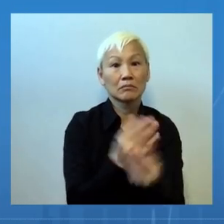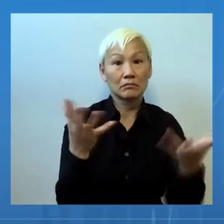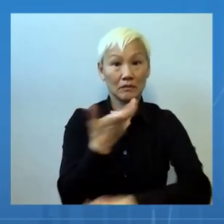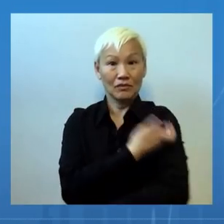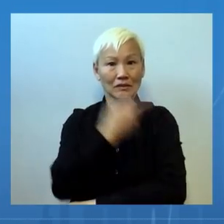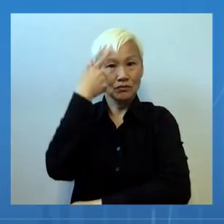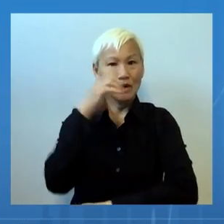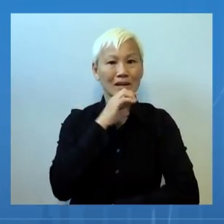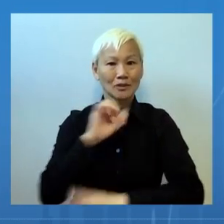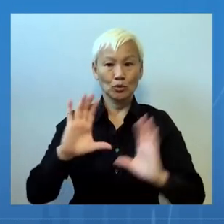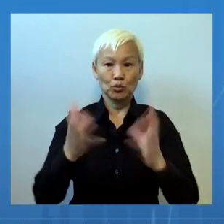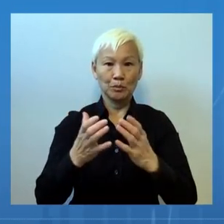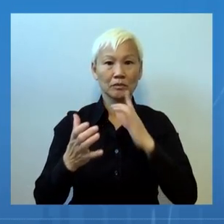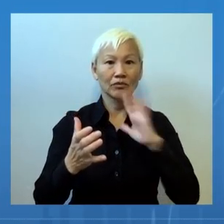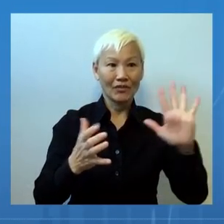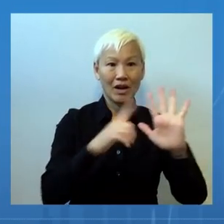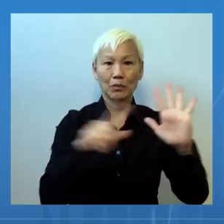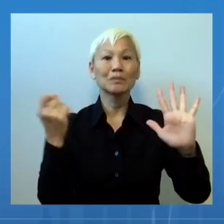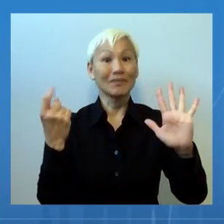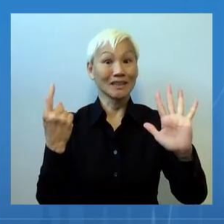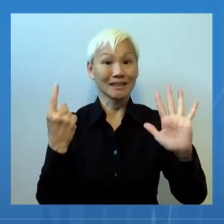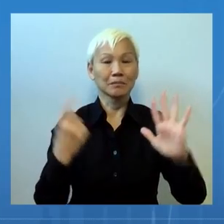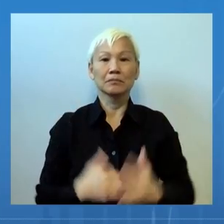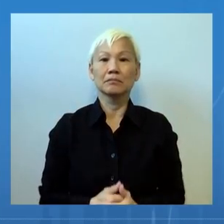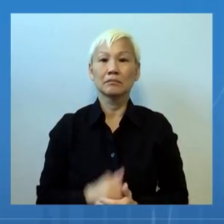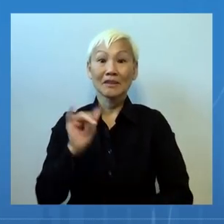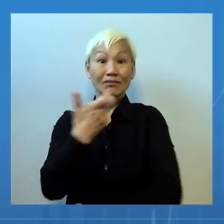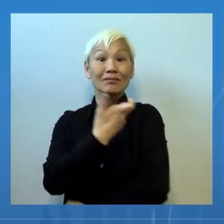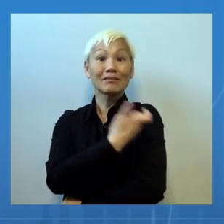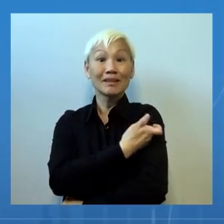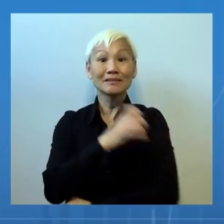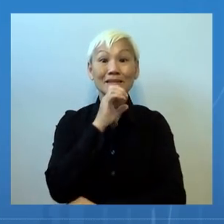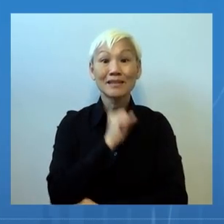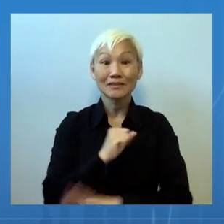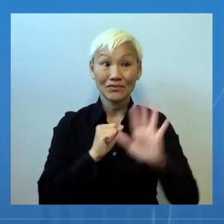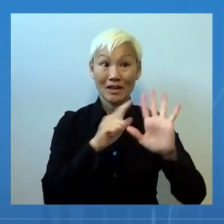Vaccines for kids ages 5 through 11 are specifically formulated for younger children,